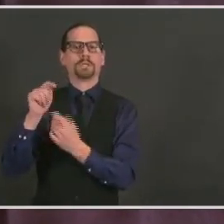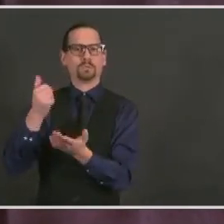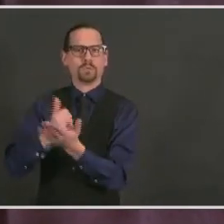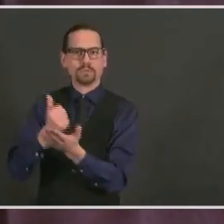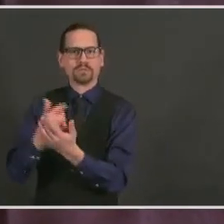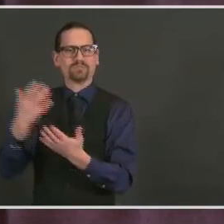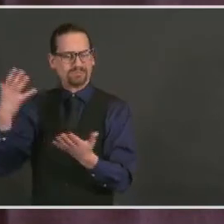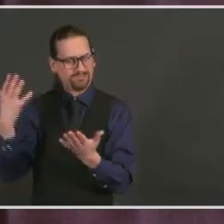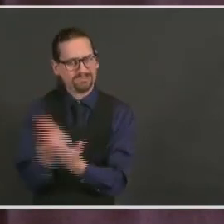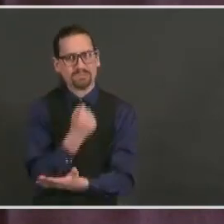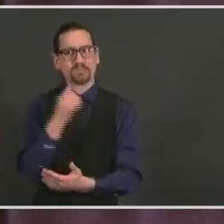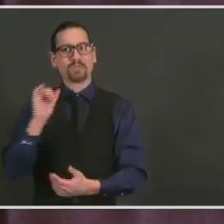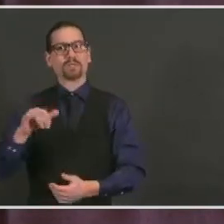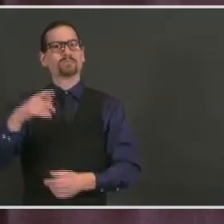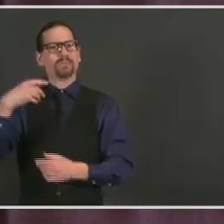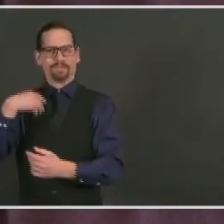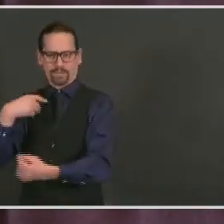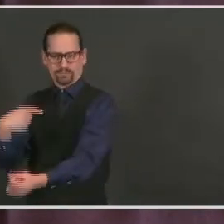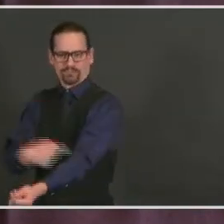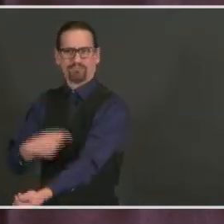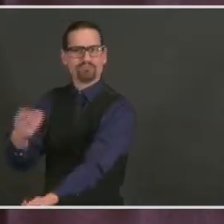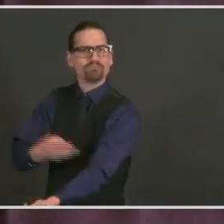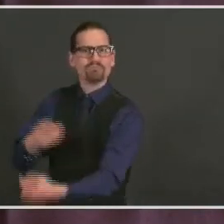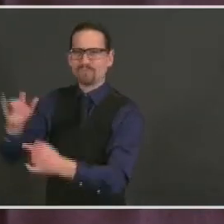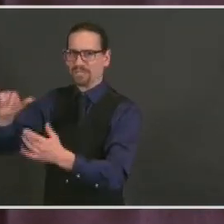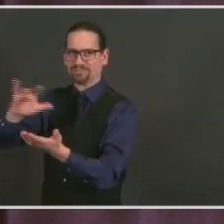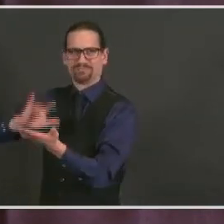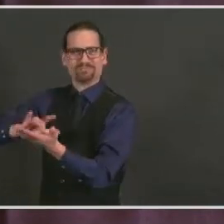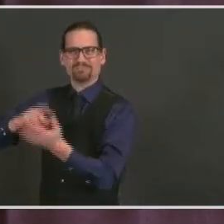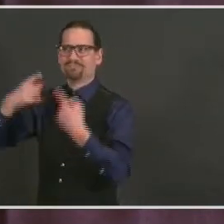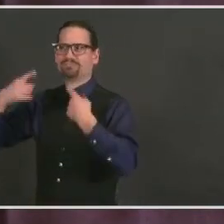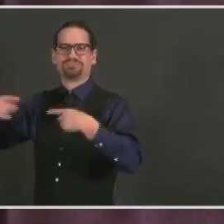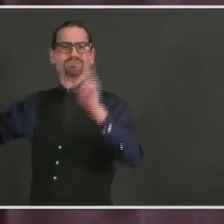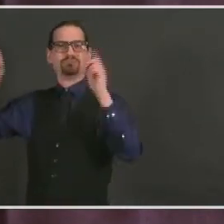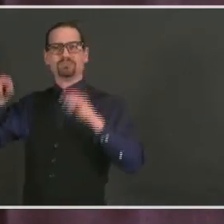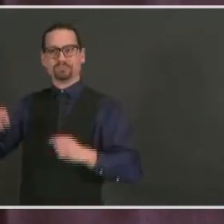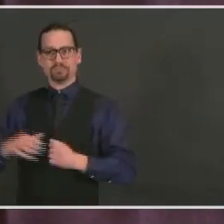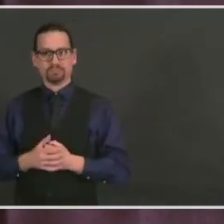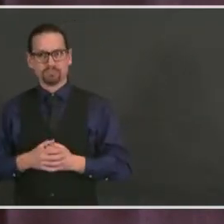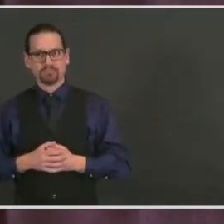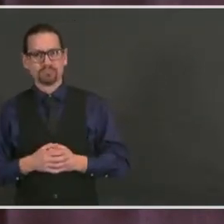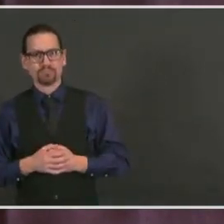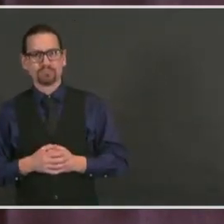THE TREATMENTS THAT ARE AVAILABLE. TREATMENT IS EXTREMELY EFFECTIVE AND IT'S